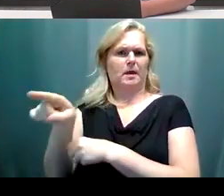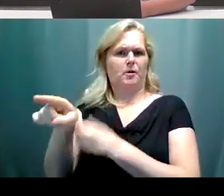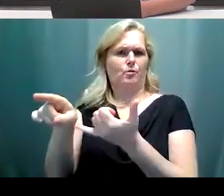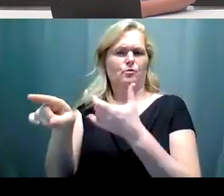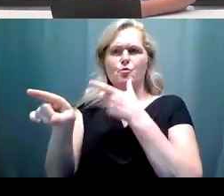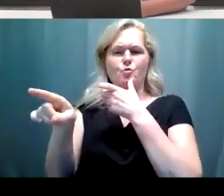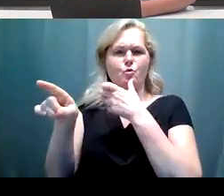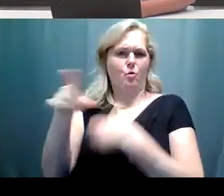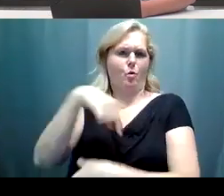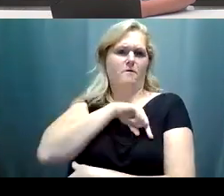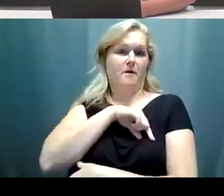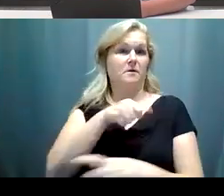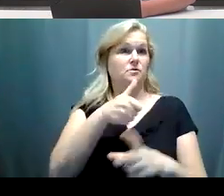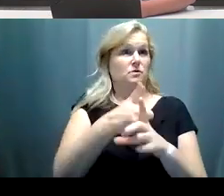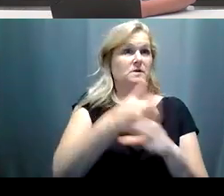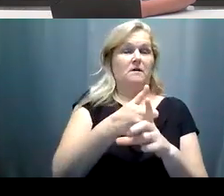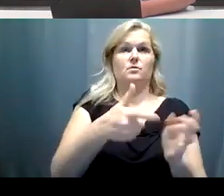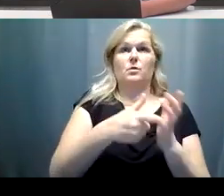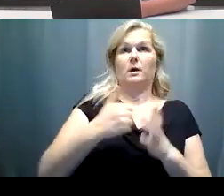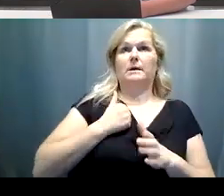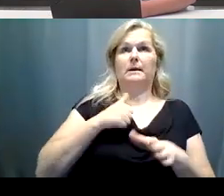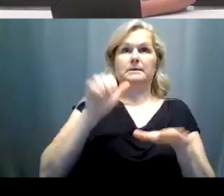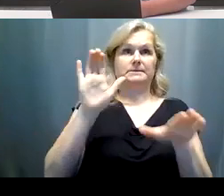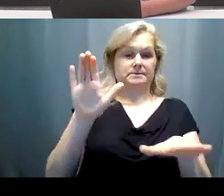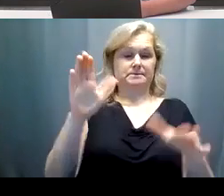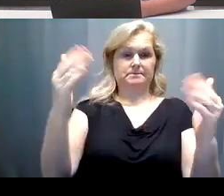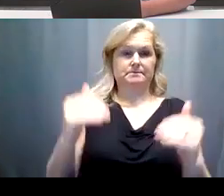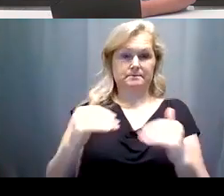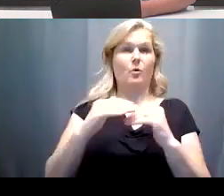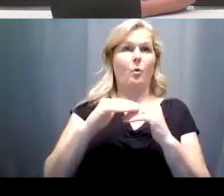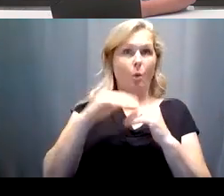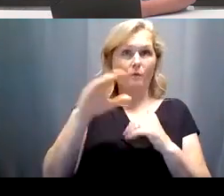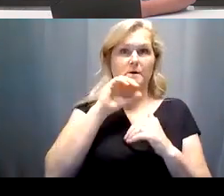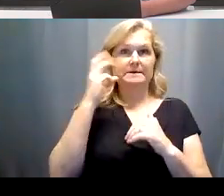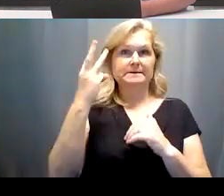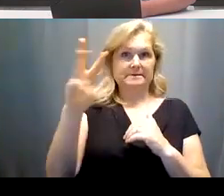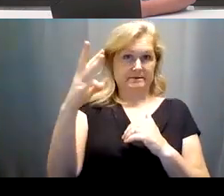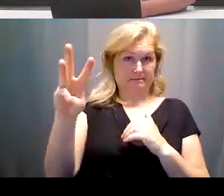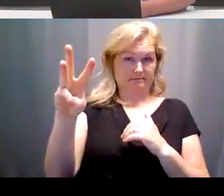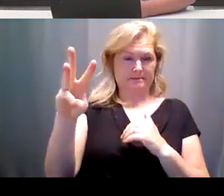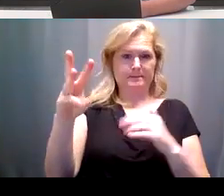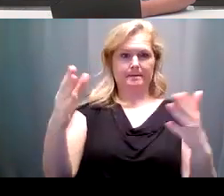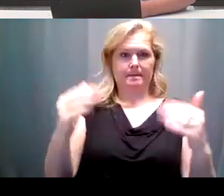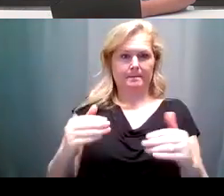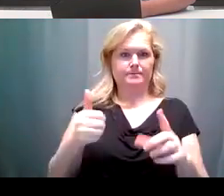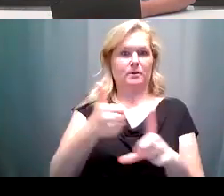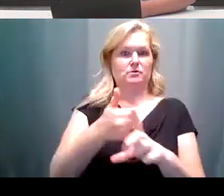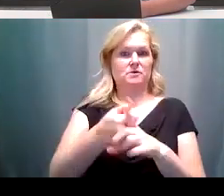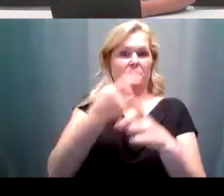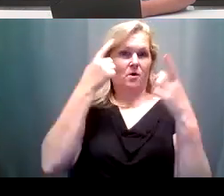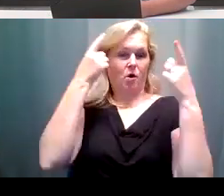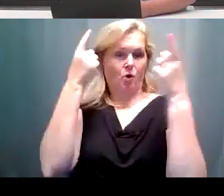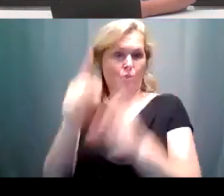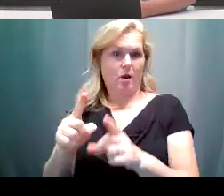if you are a Canadian citizen, you are at least 16 years old, you agree to be non-partisan